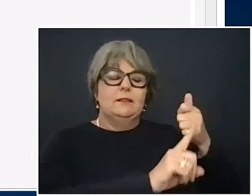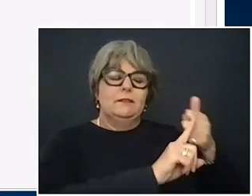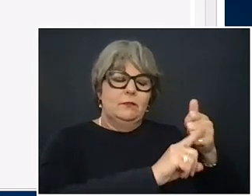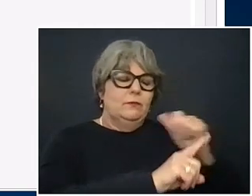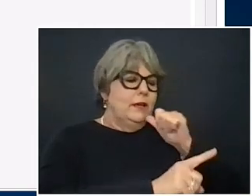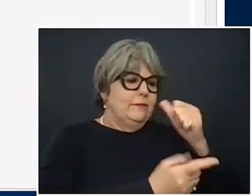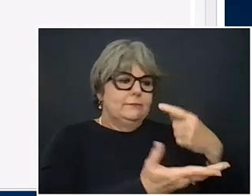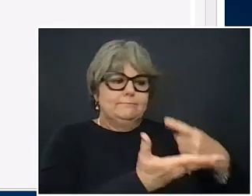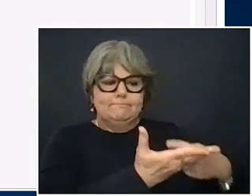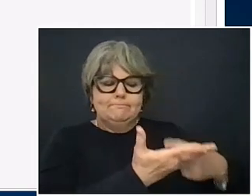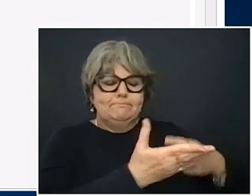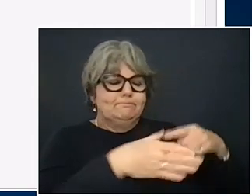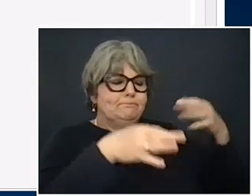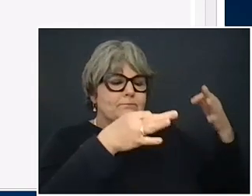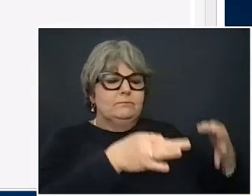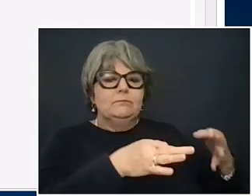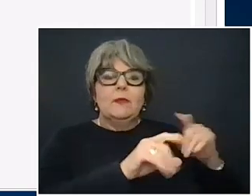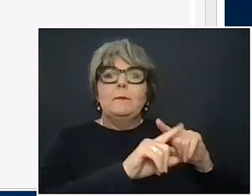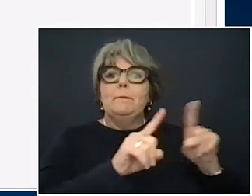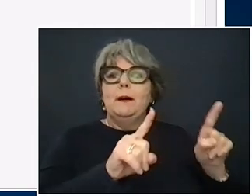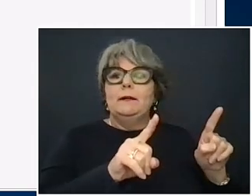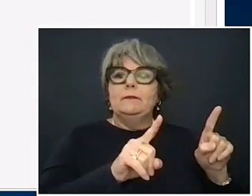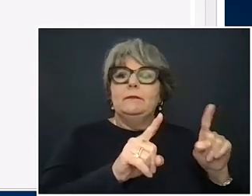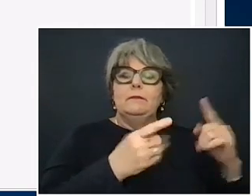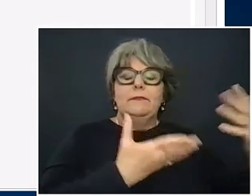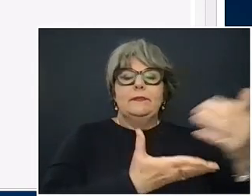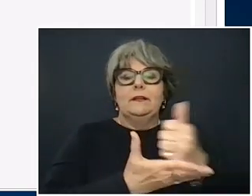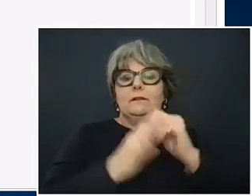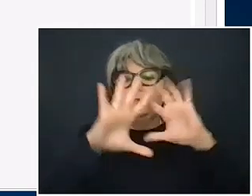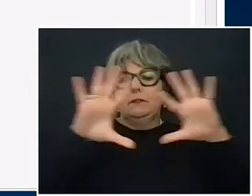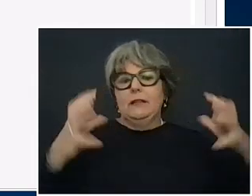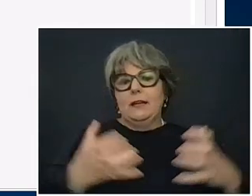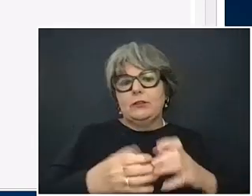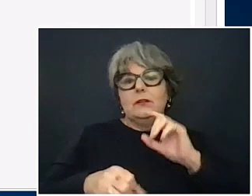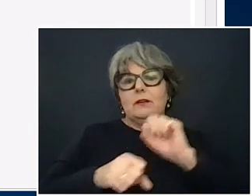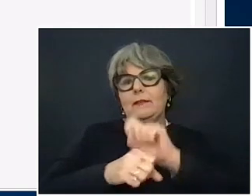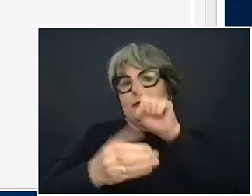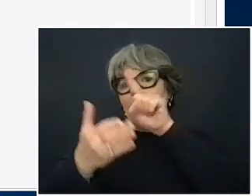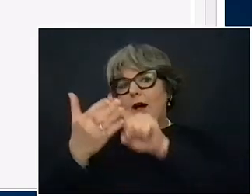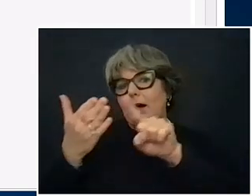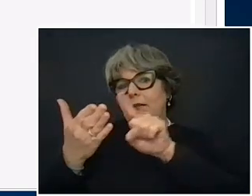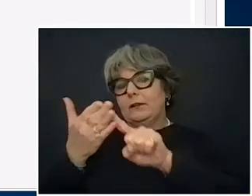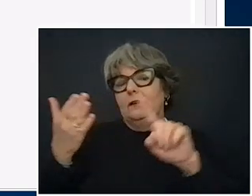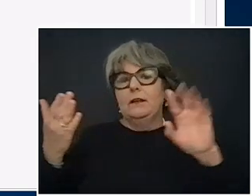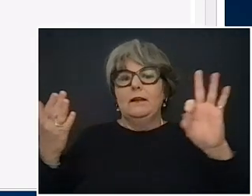But, you know, the collection of the actual audited fiscal report every single